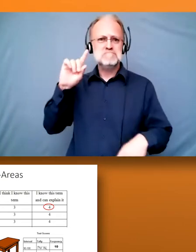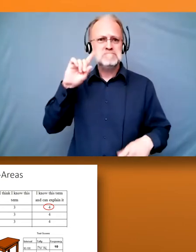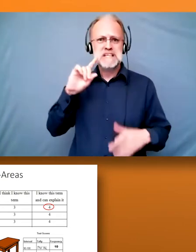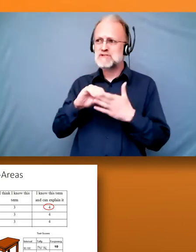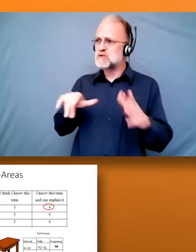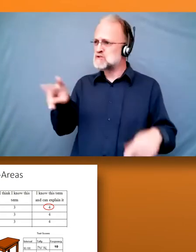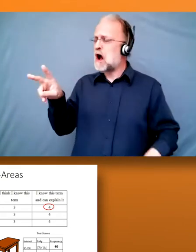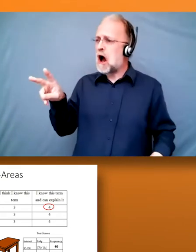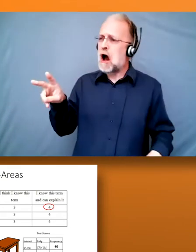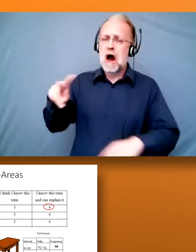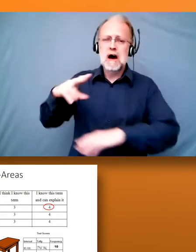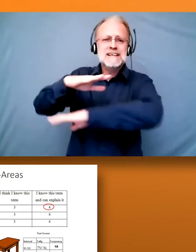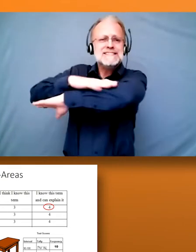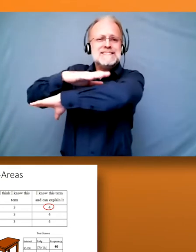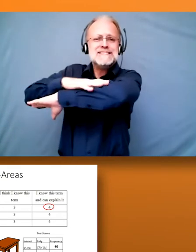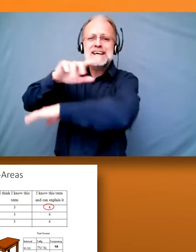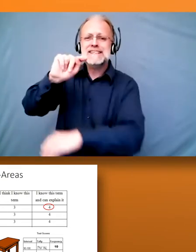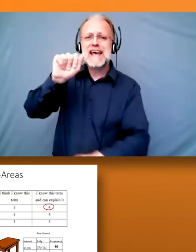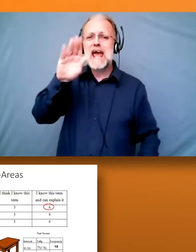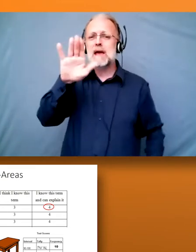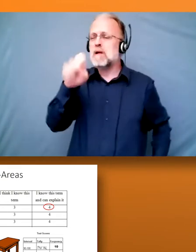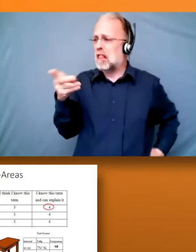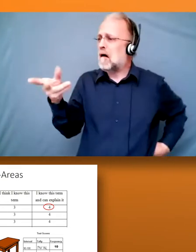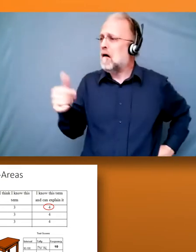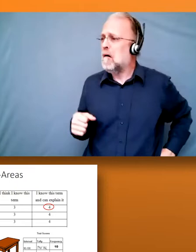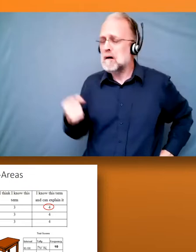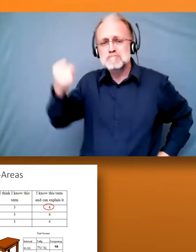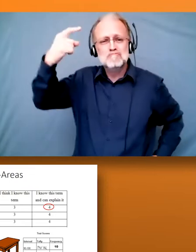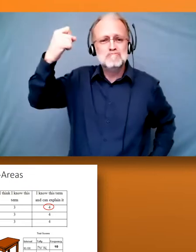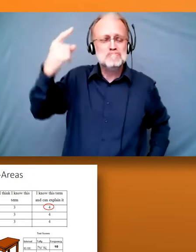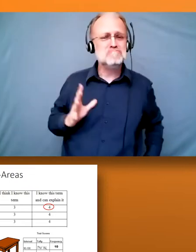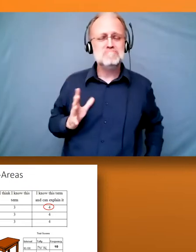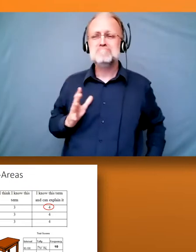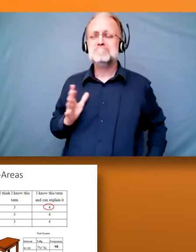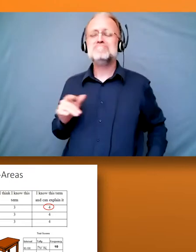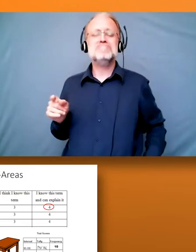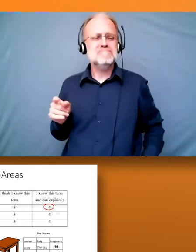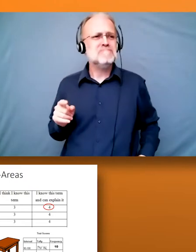that they thought they understood like table, you can see the furniture item table,